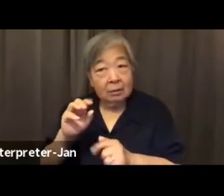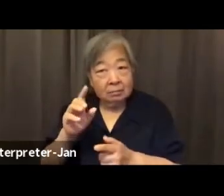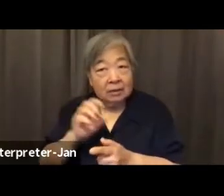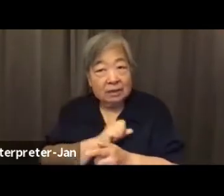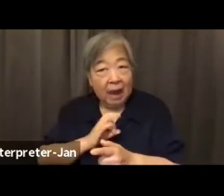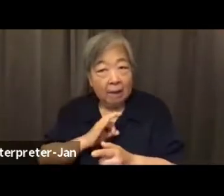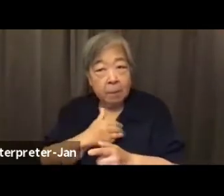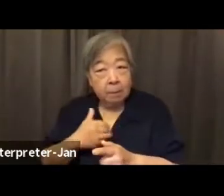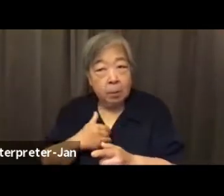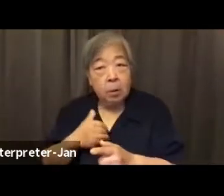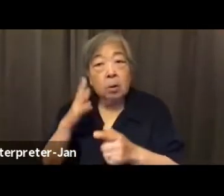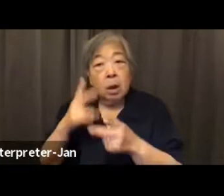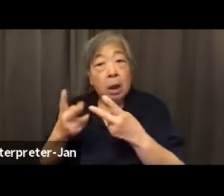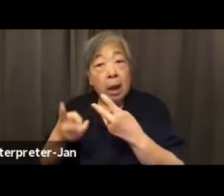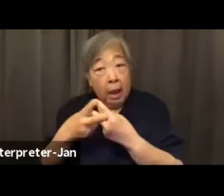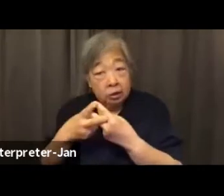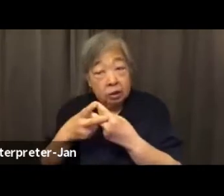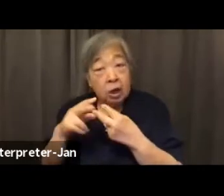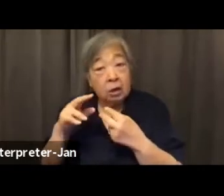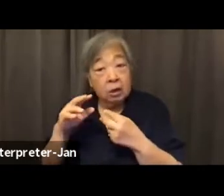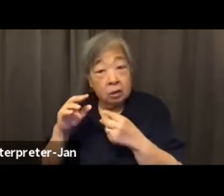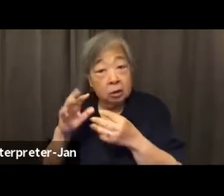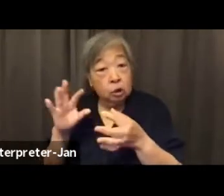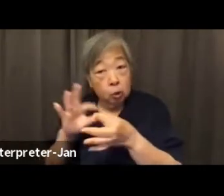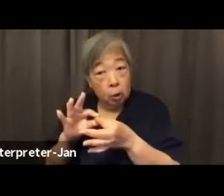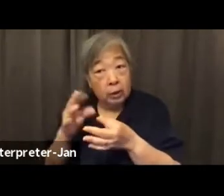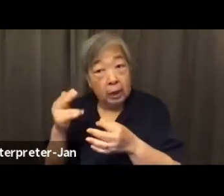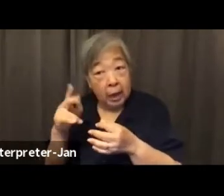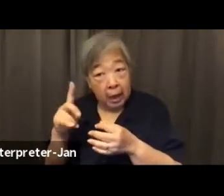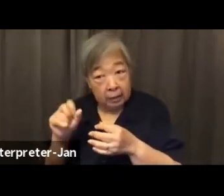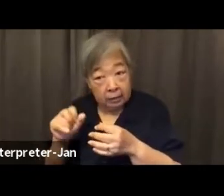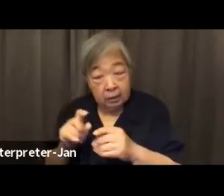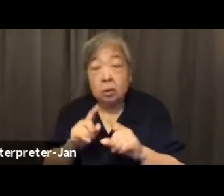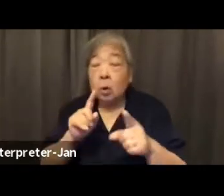You can follow her Tweets by going to the Joining Hands website and clicking on buzz,